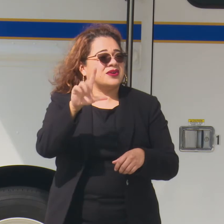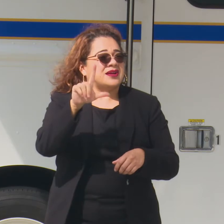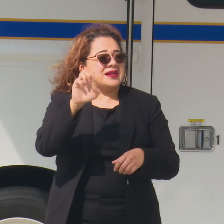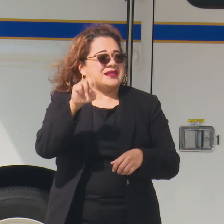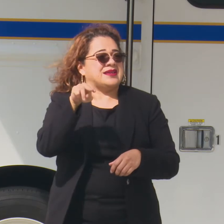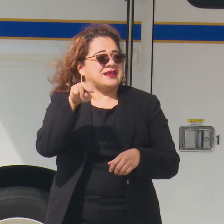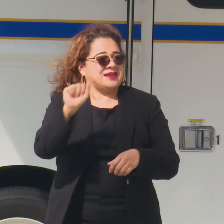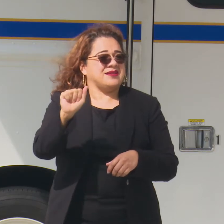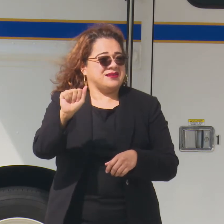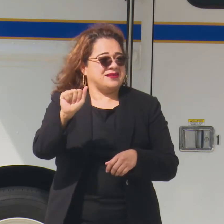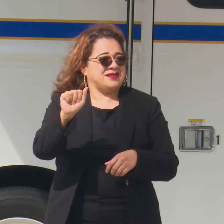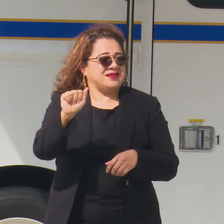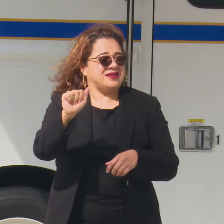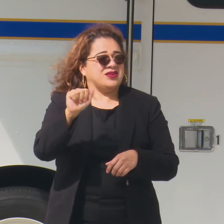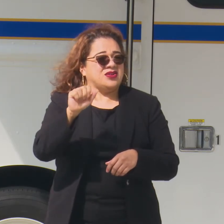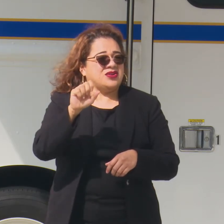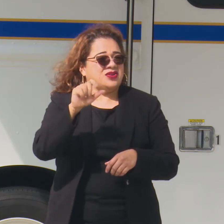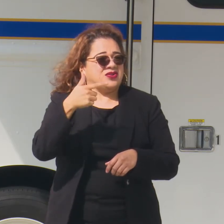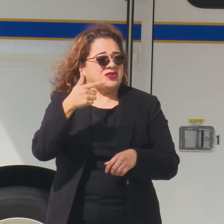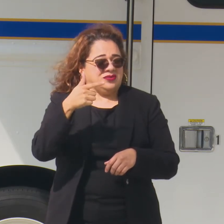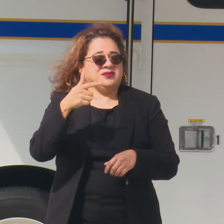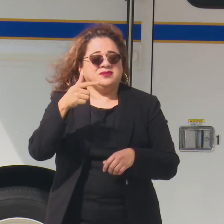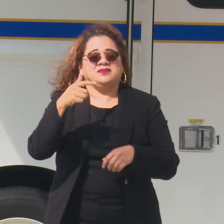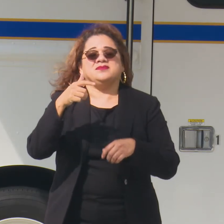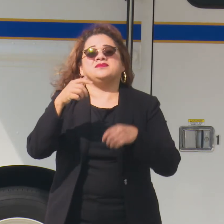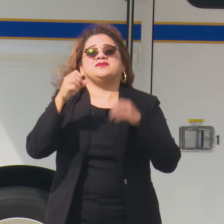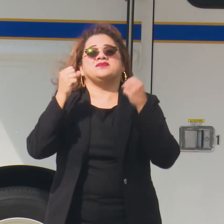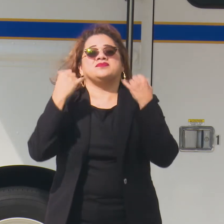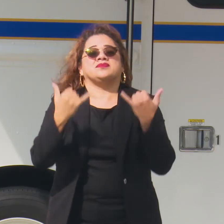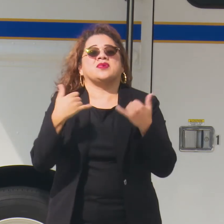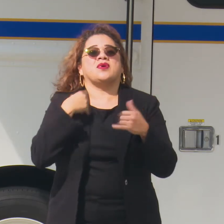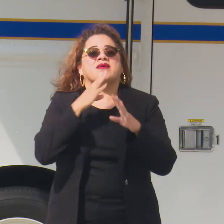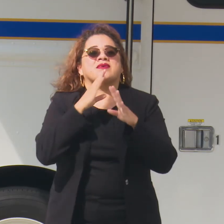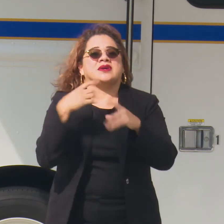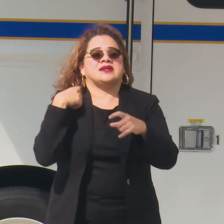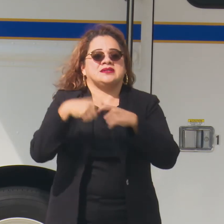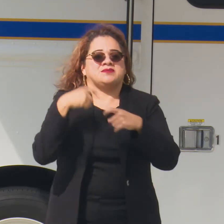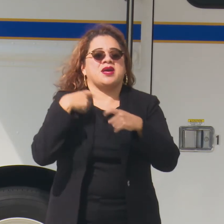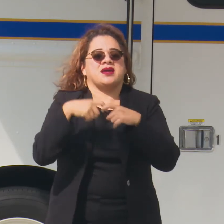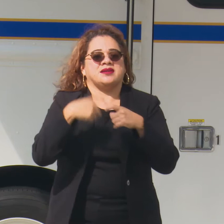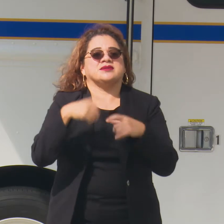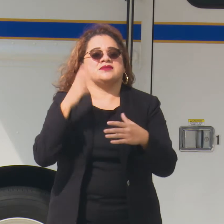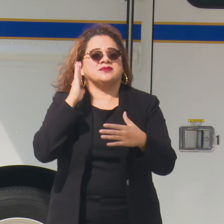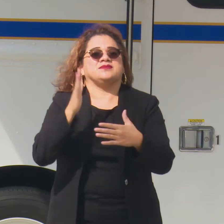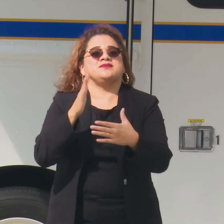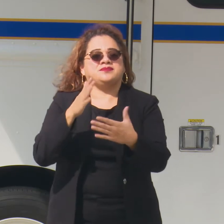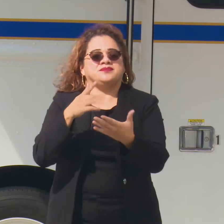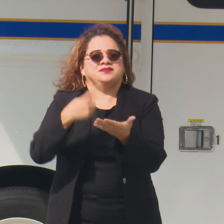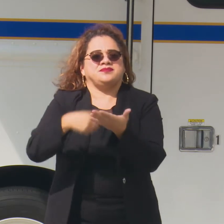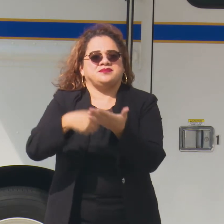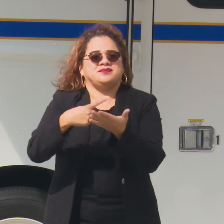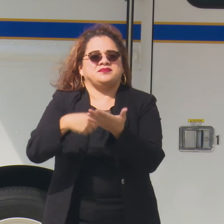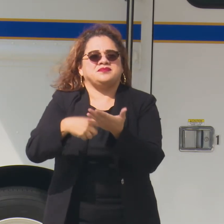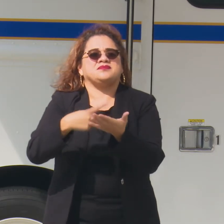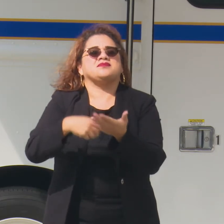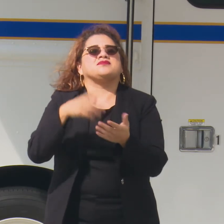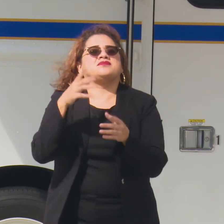English and in Spanish and so we'll also have Spanish remarks in between each speaker and then we'll open it